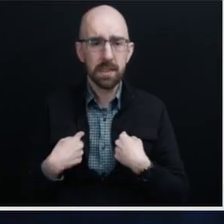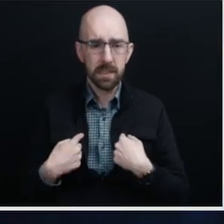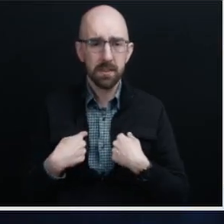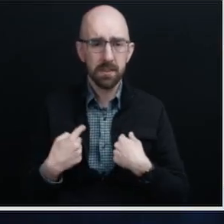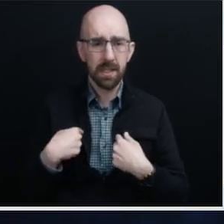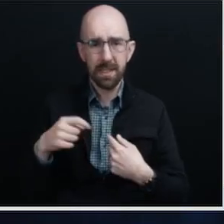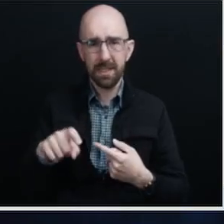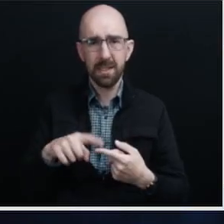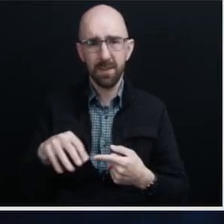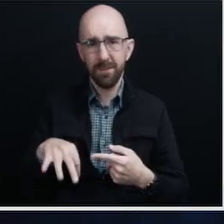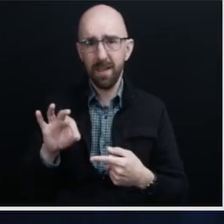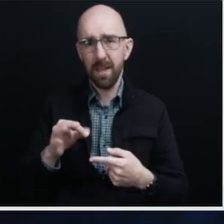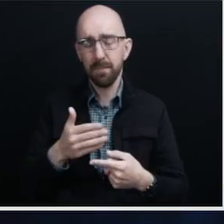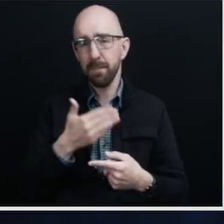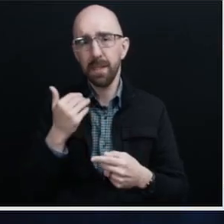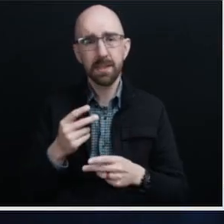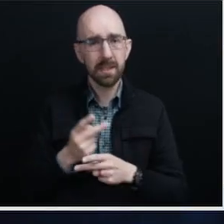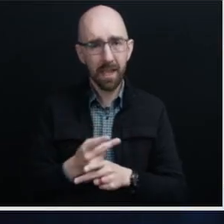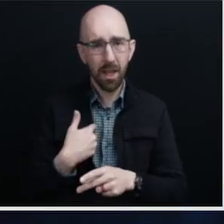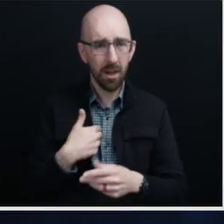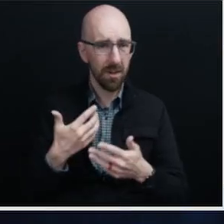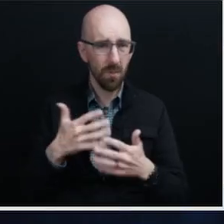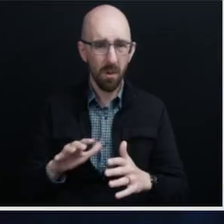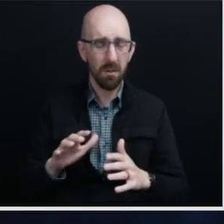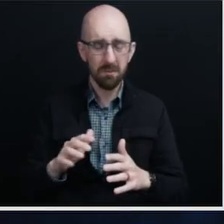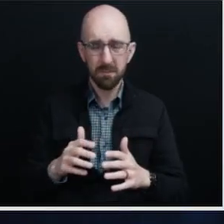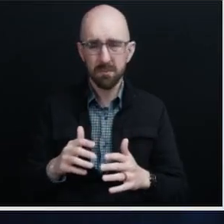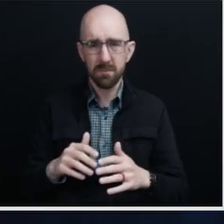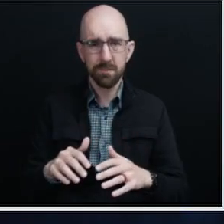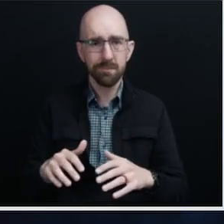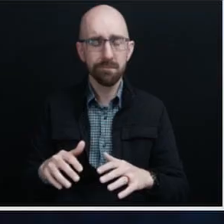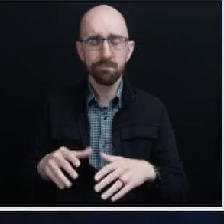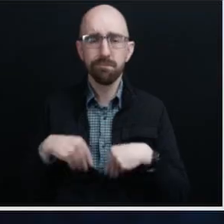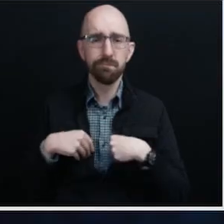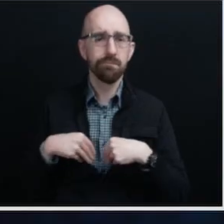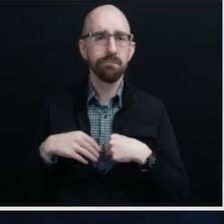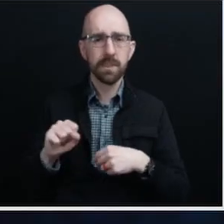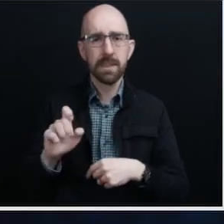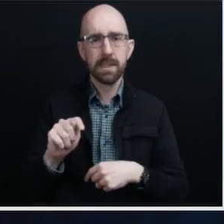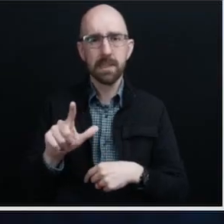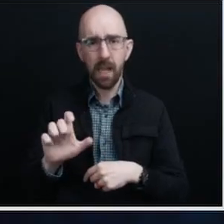the best care and I didn't want to, you know, settle. So, I'm glad that I did that. So, I would,